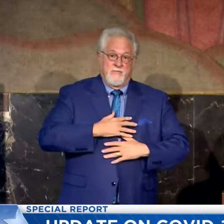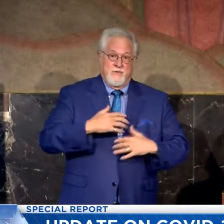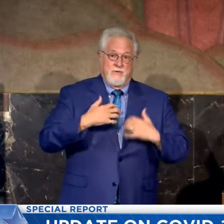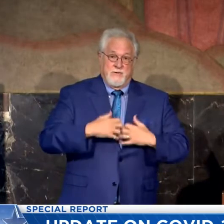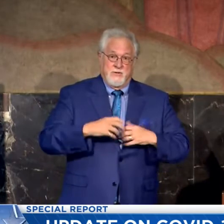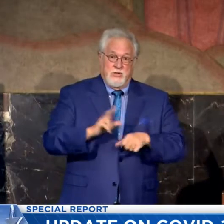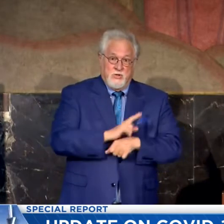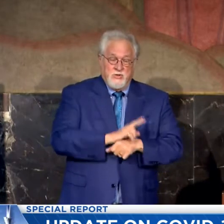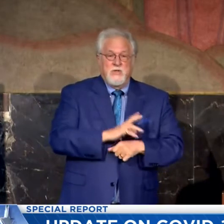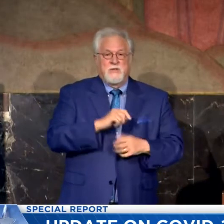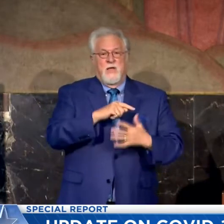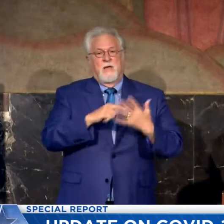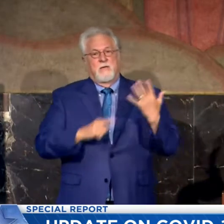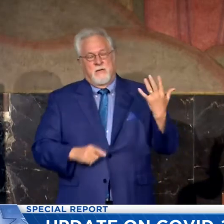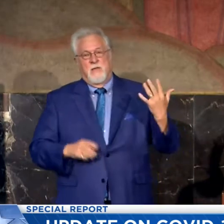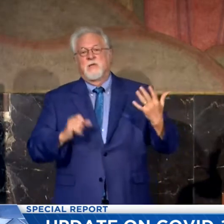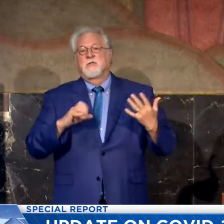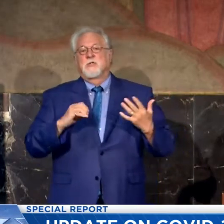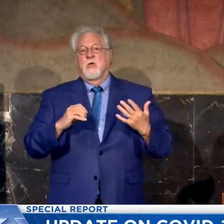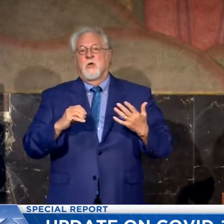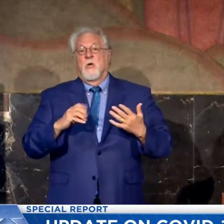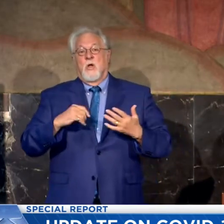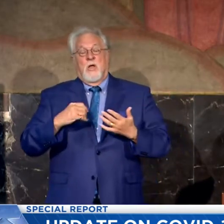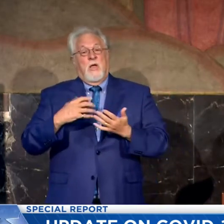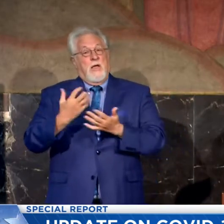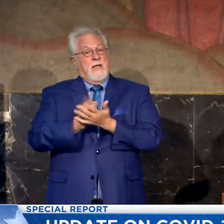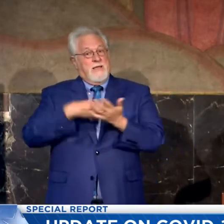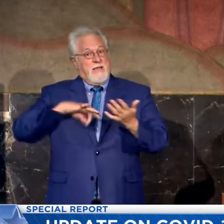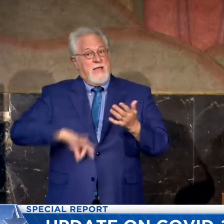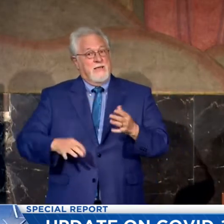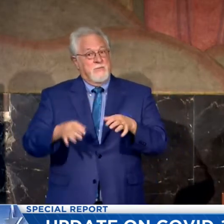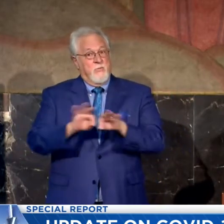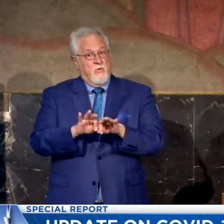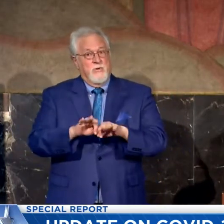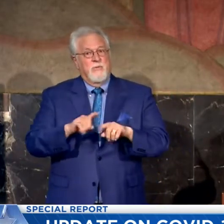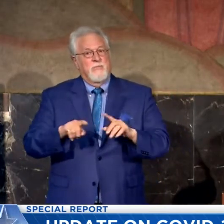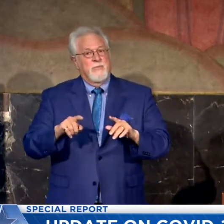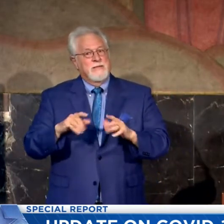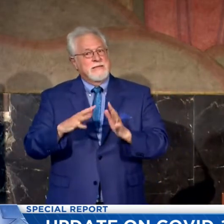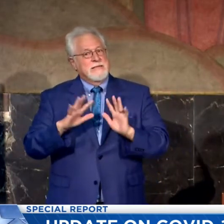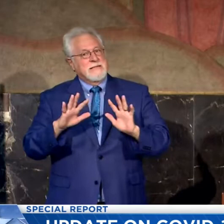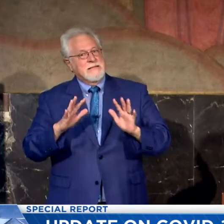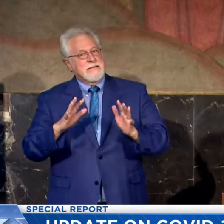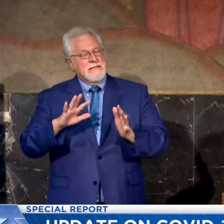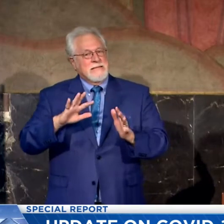HOSPITALIZATION , CAPACITY Ã HOSPITALIZATIONS AND INCREASING CAPACITY AVAILABLEAND REDUCING VENTILATOR USAGE AND ALL OF